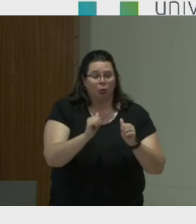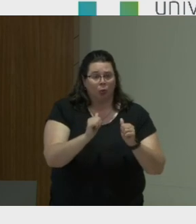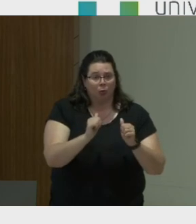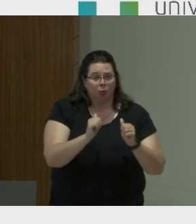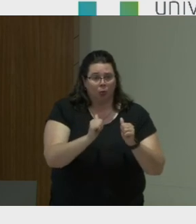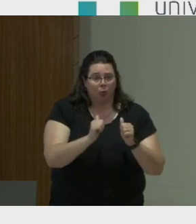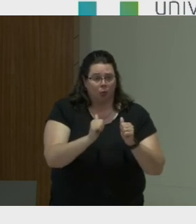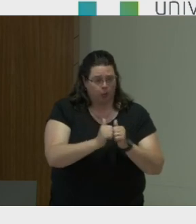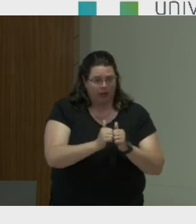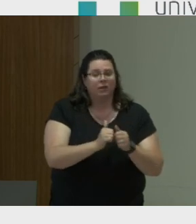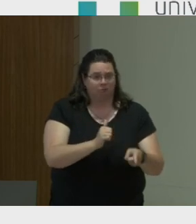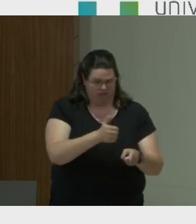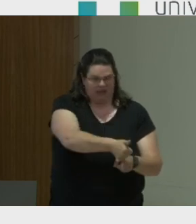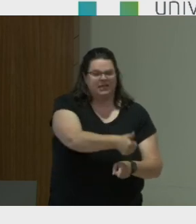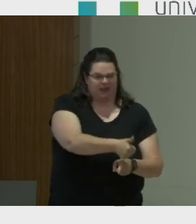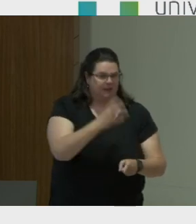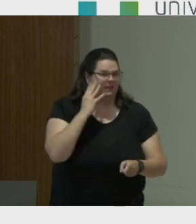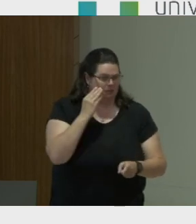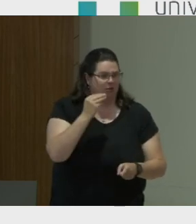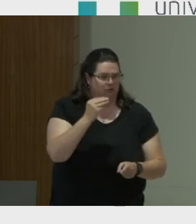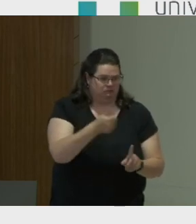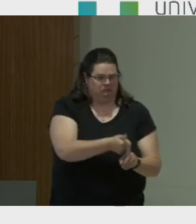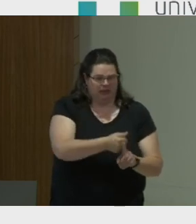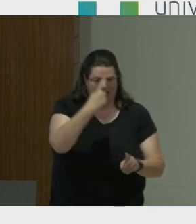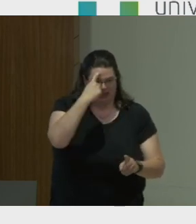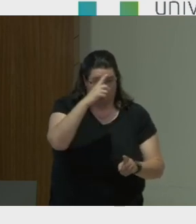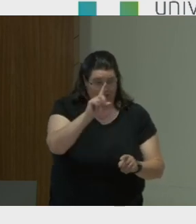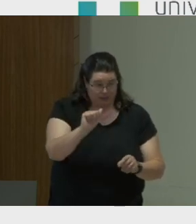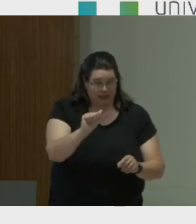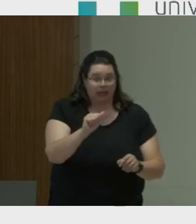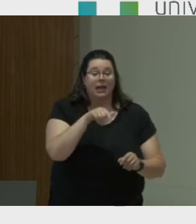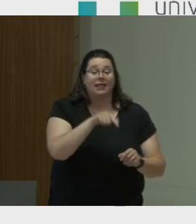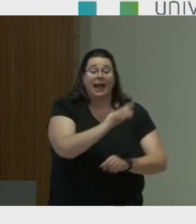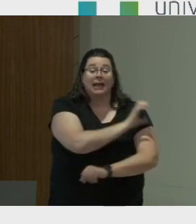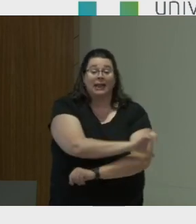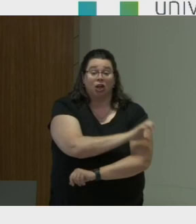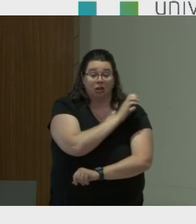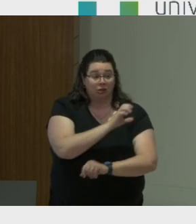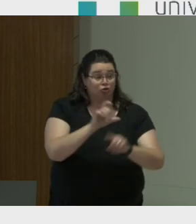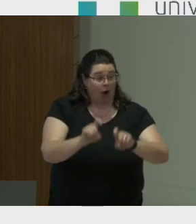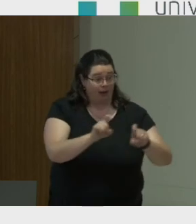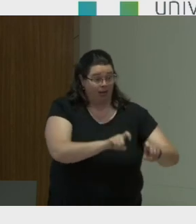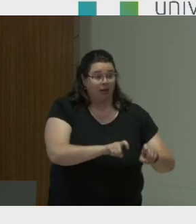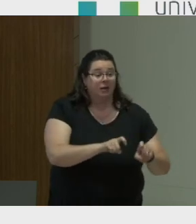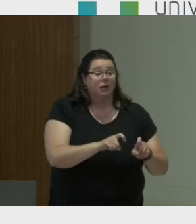intellectual disability and they could show that the transfer from role play situations